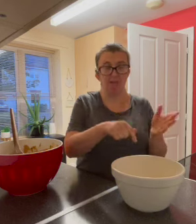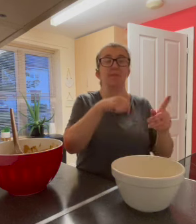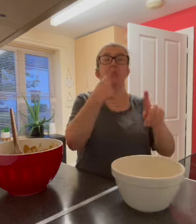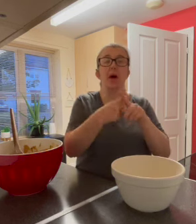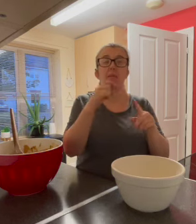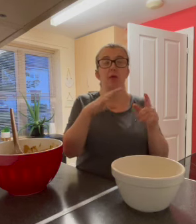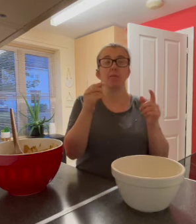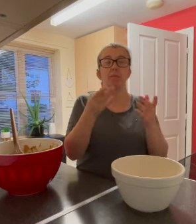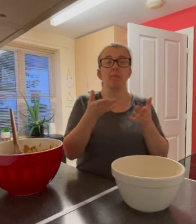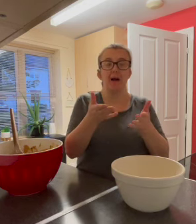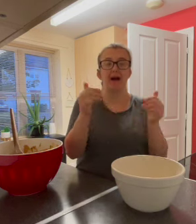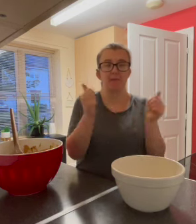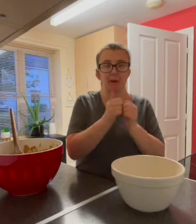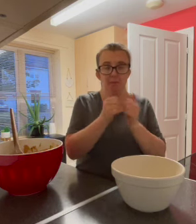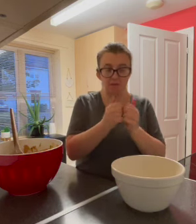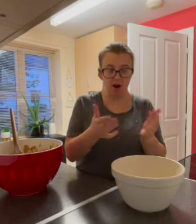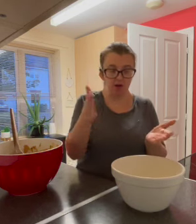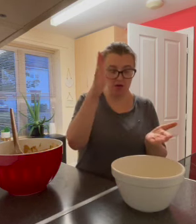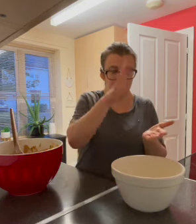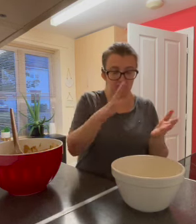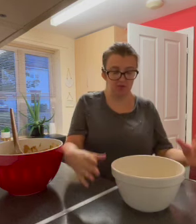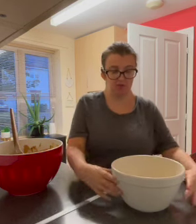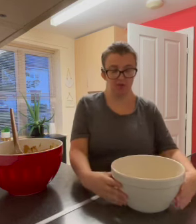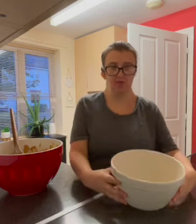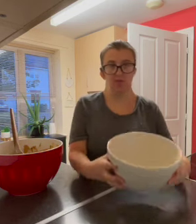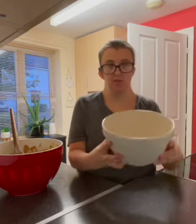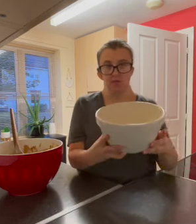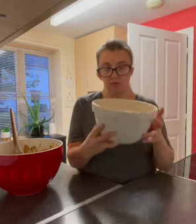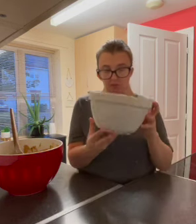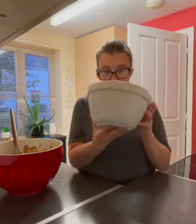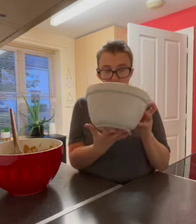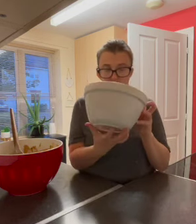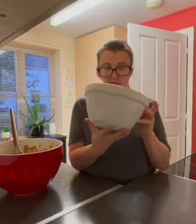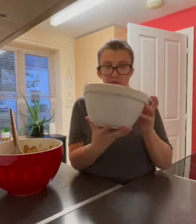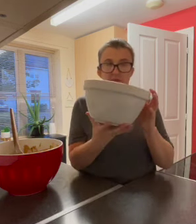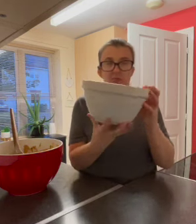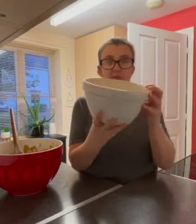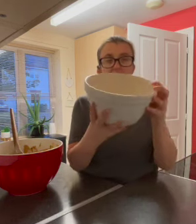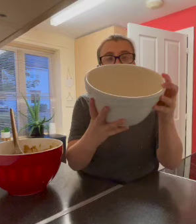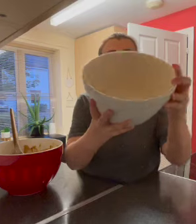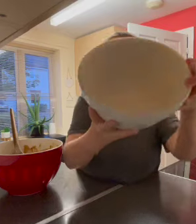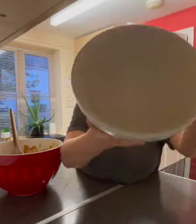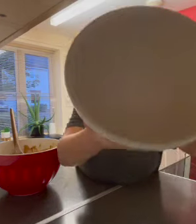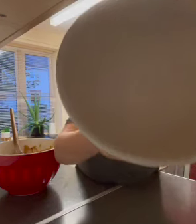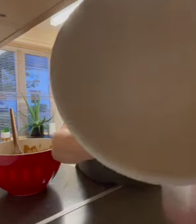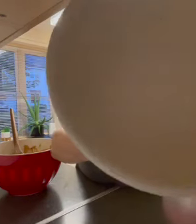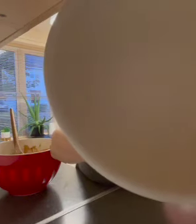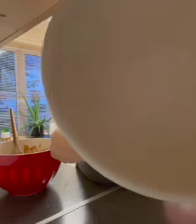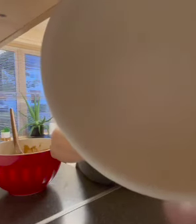then add 2 baking paper at the bottom of basin only ( make it in circle)